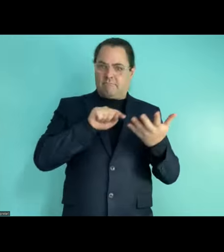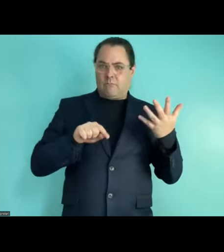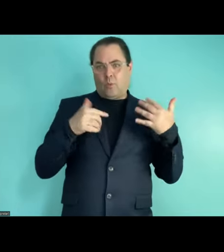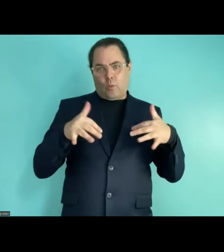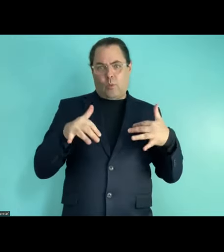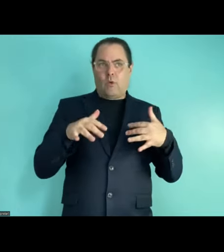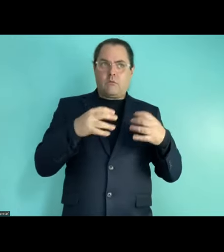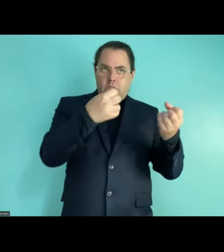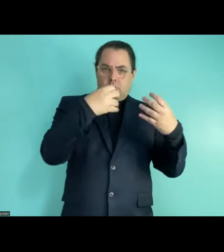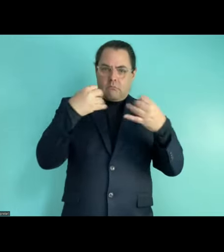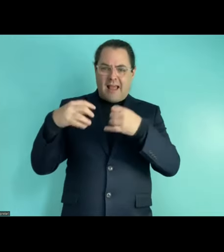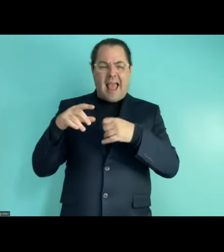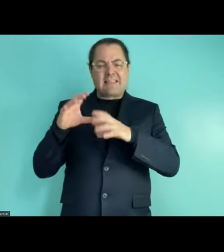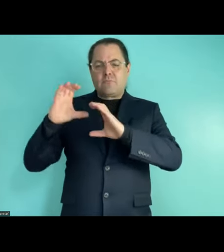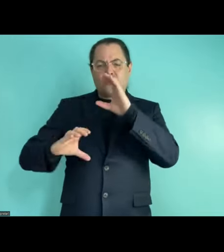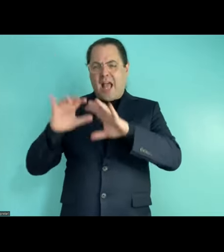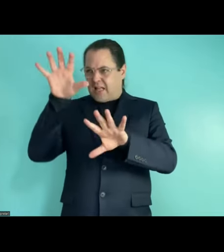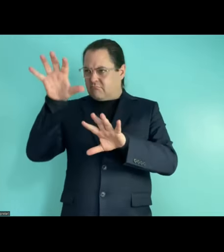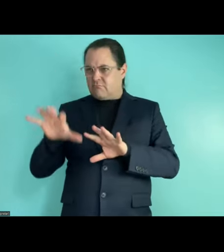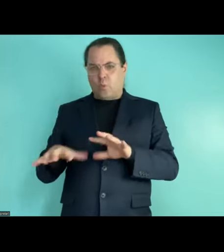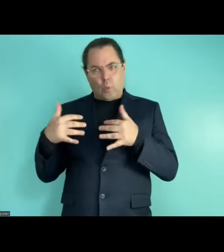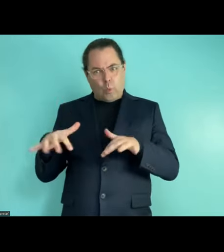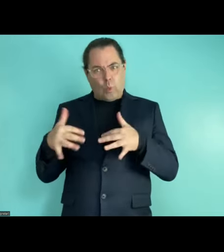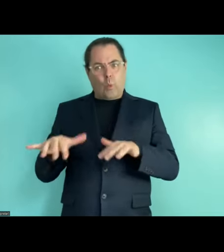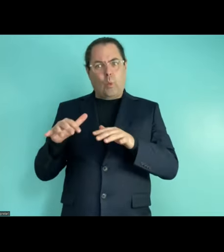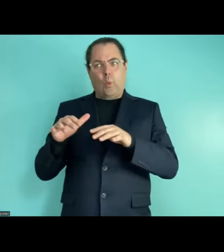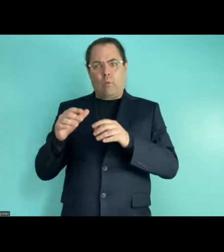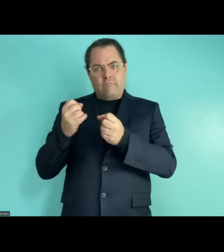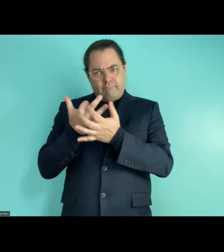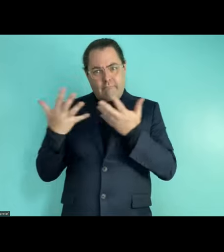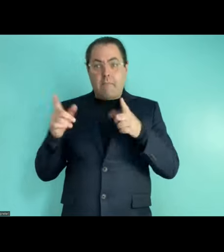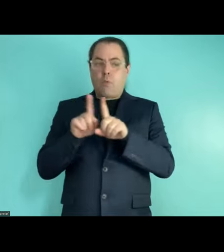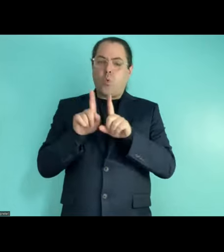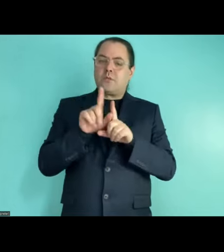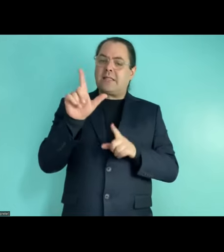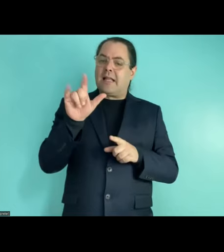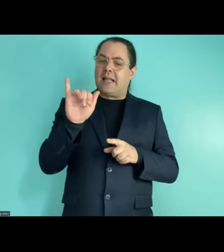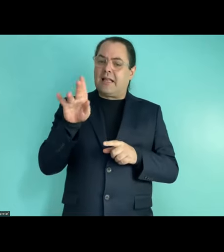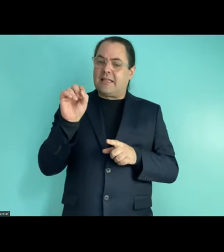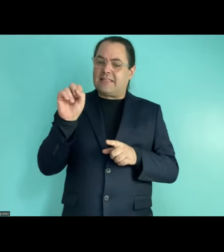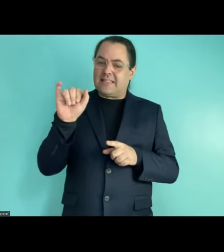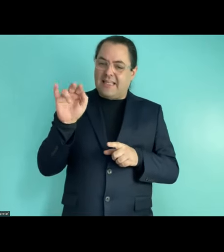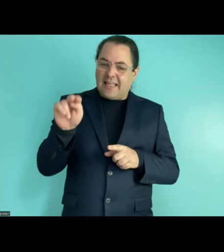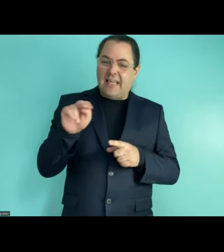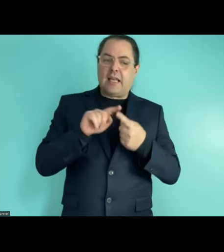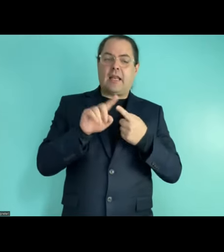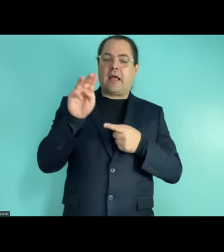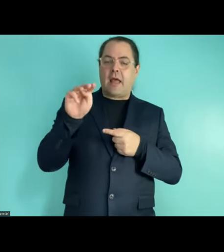here in the chat through other channels like email linked in MS teams. So I think I hope